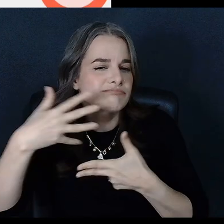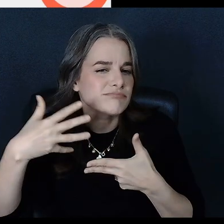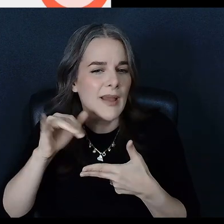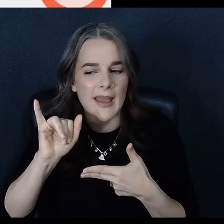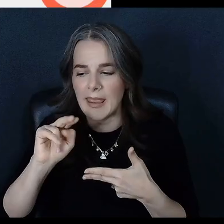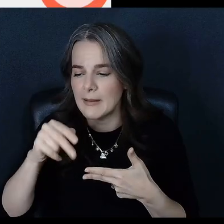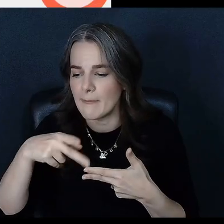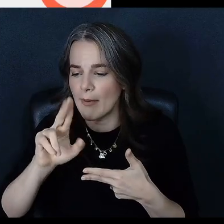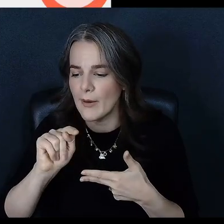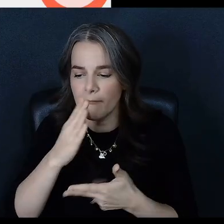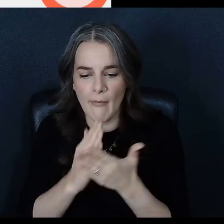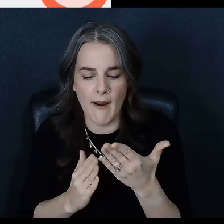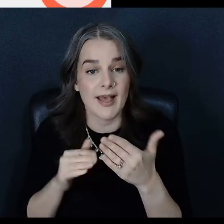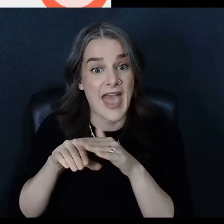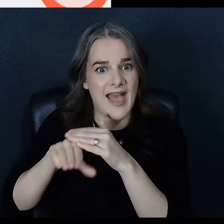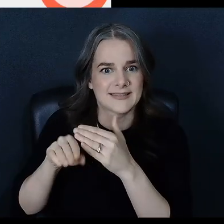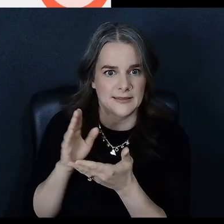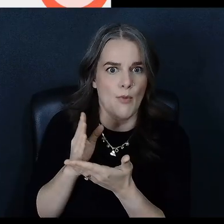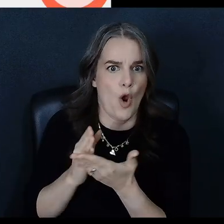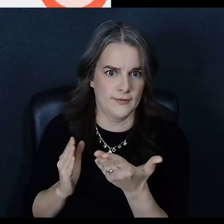as we go and look at some examples of that.